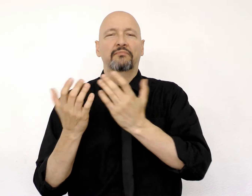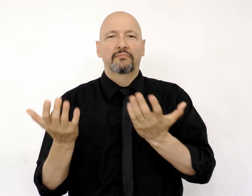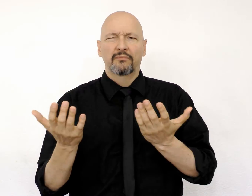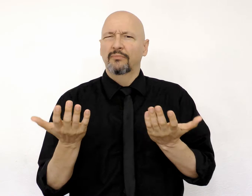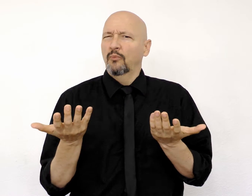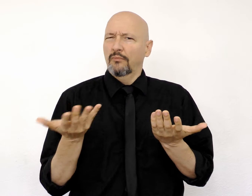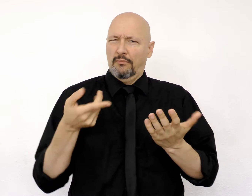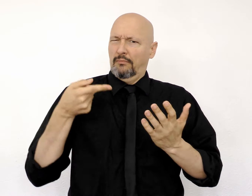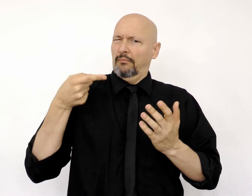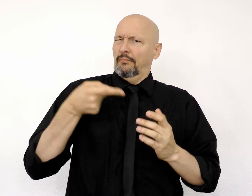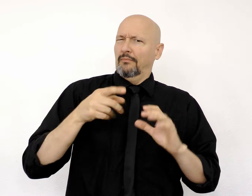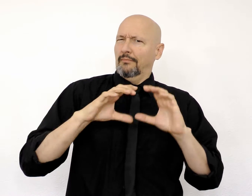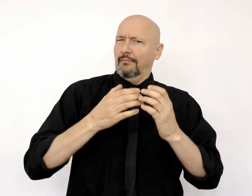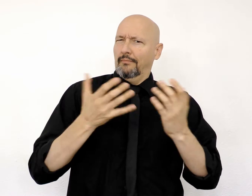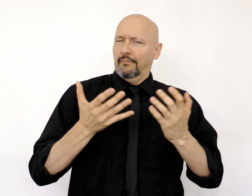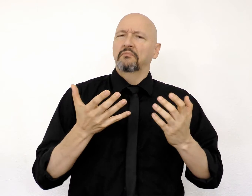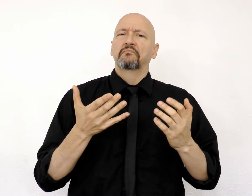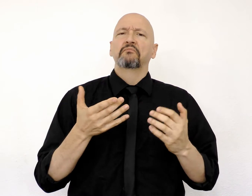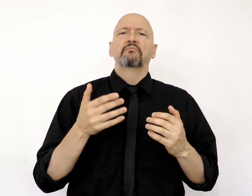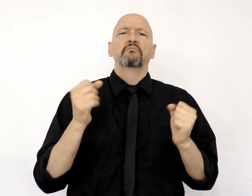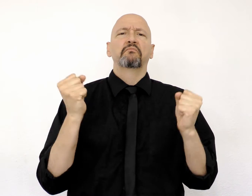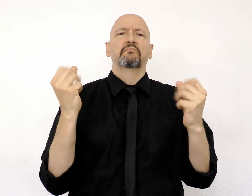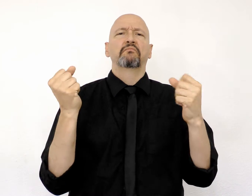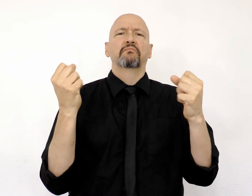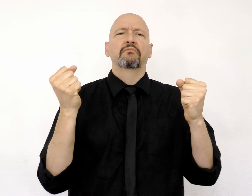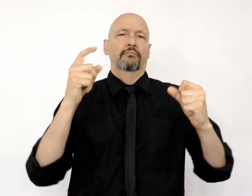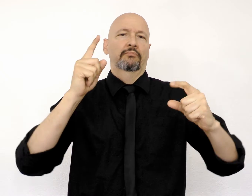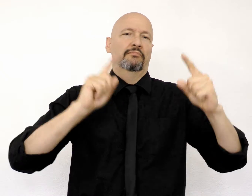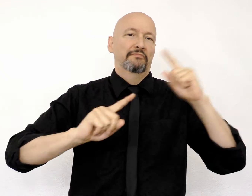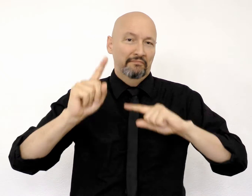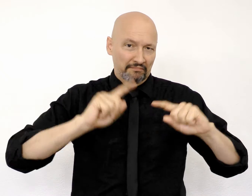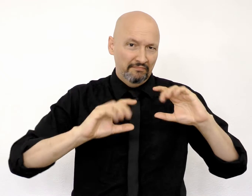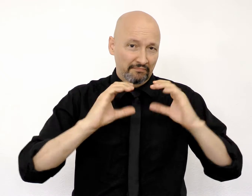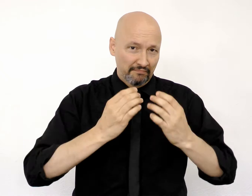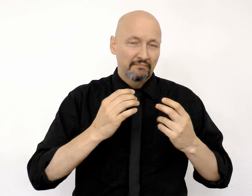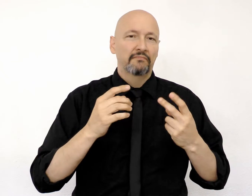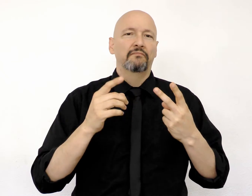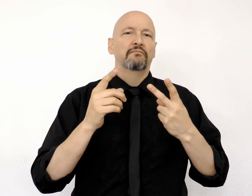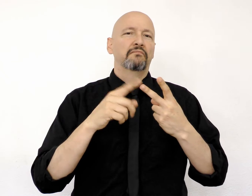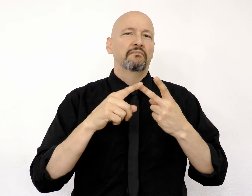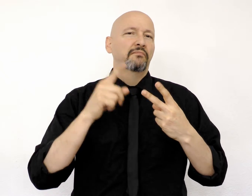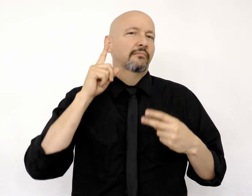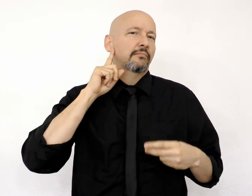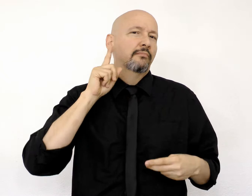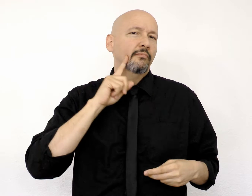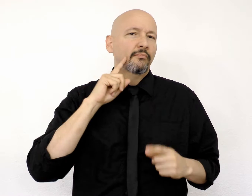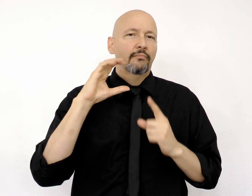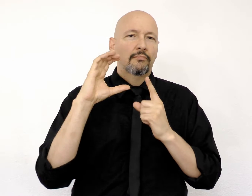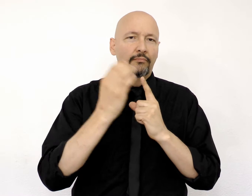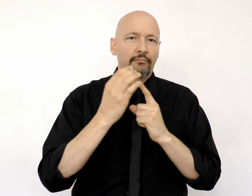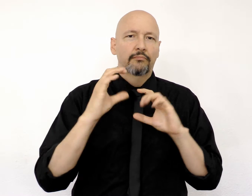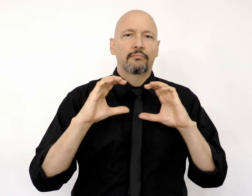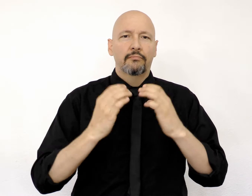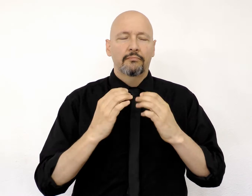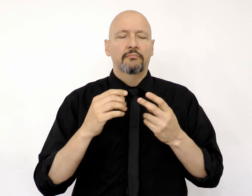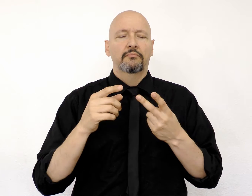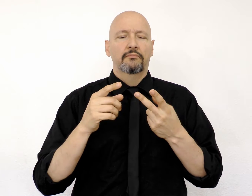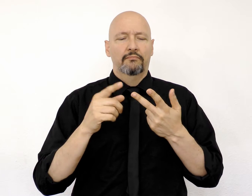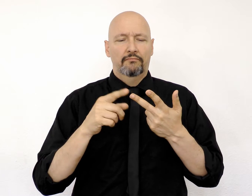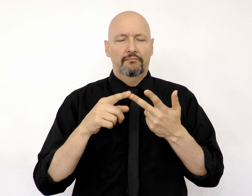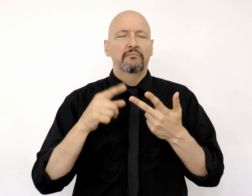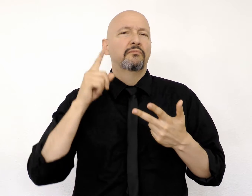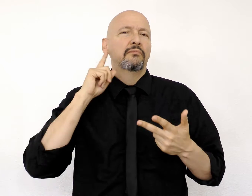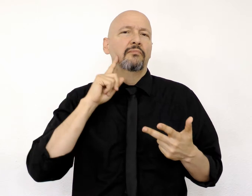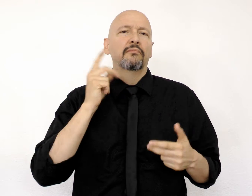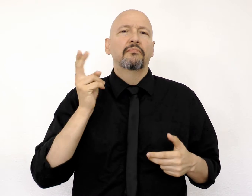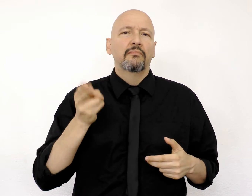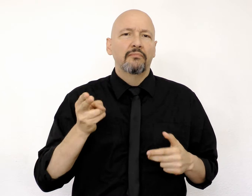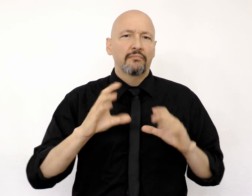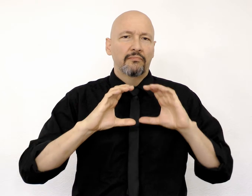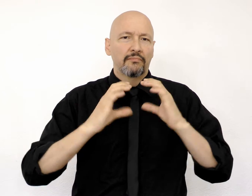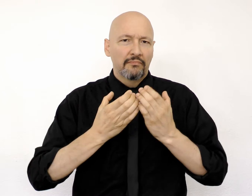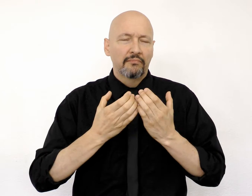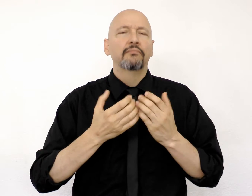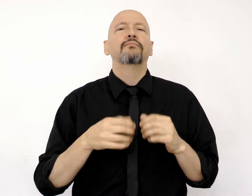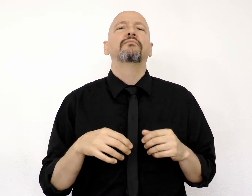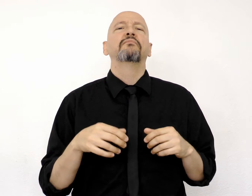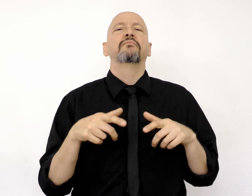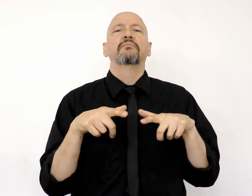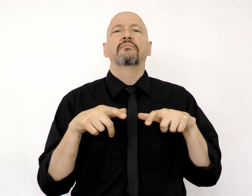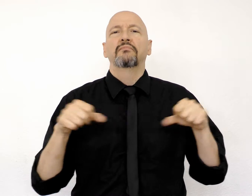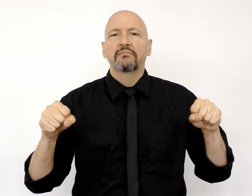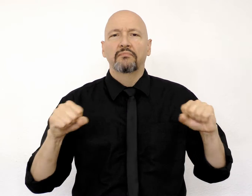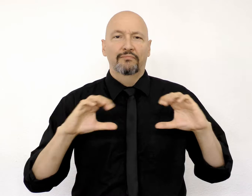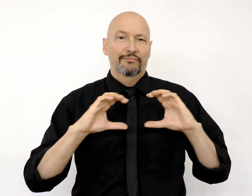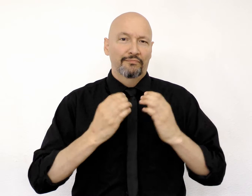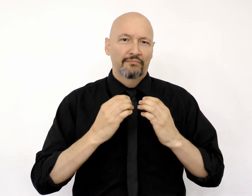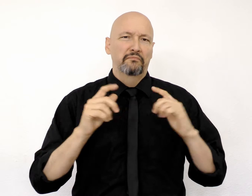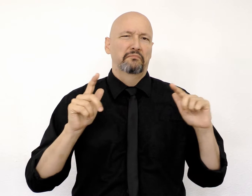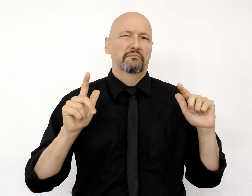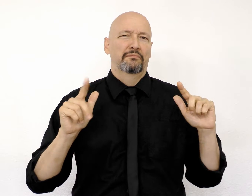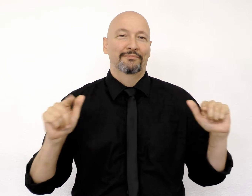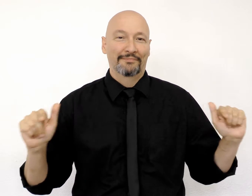sign language classes, Deaf Culture classes, Deaf History classes, Linguistics classes and so forth.